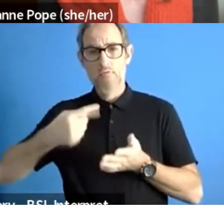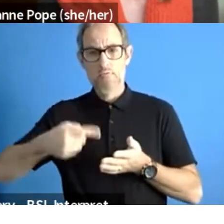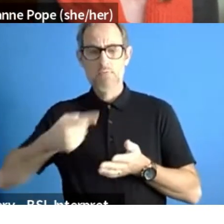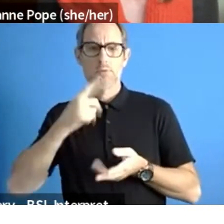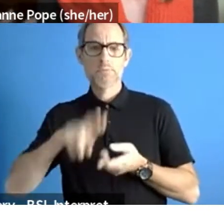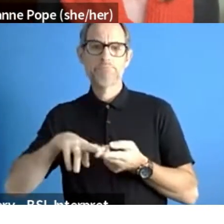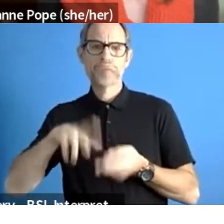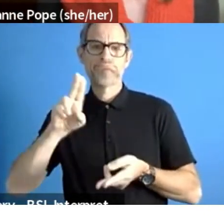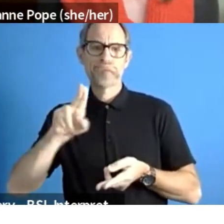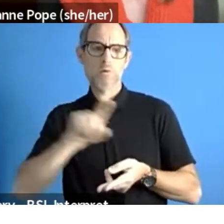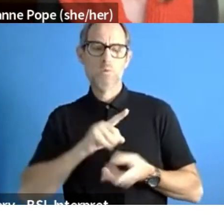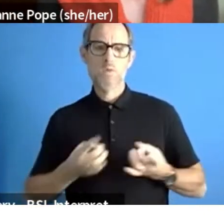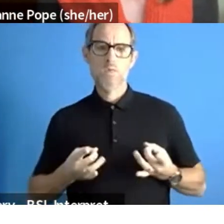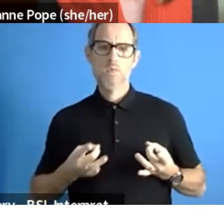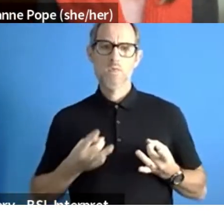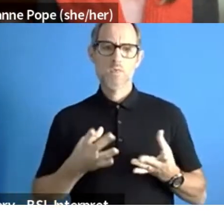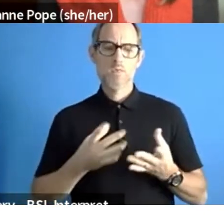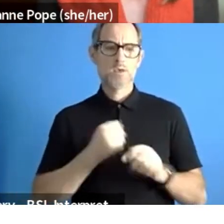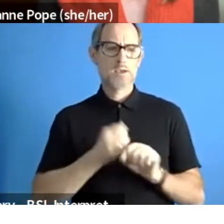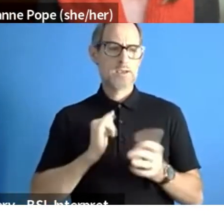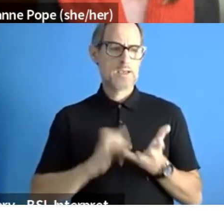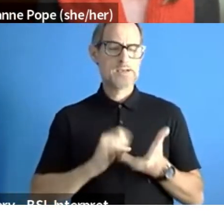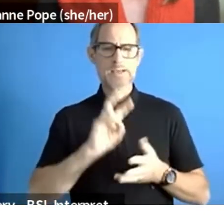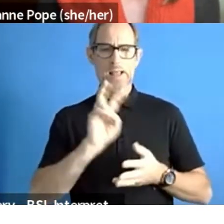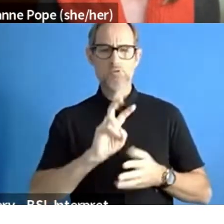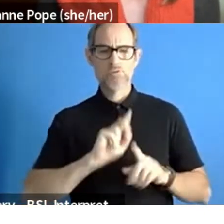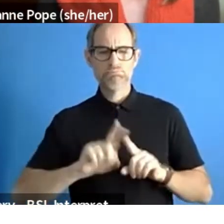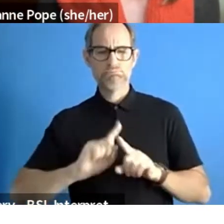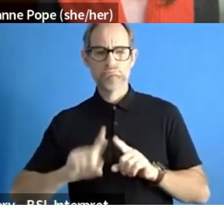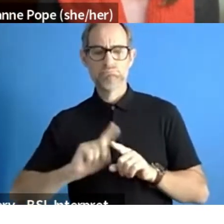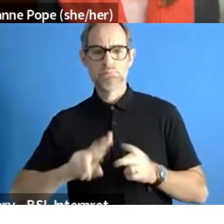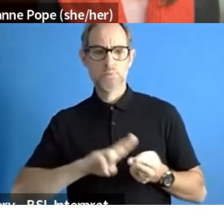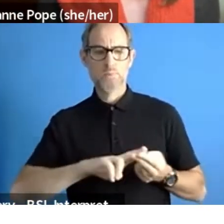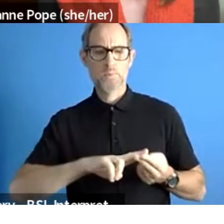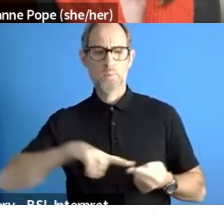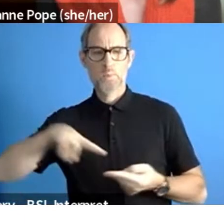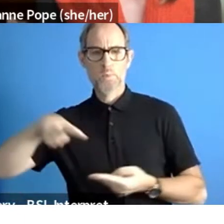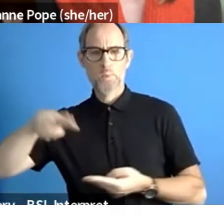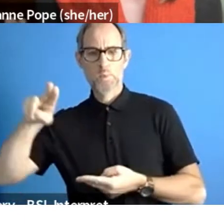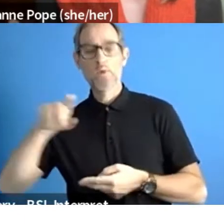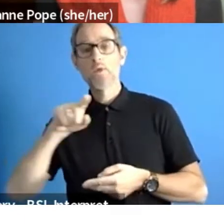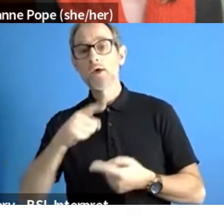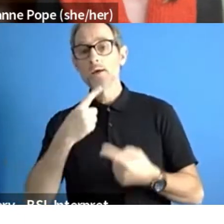up across the board because that data is from a couple of years ago, so